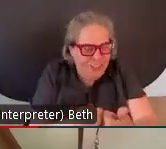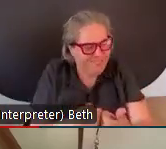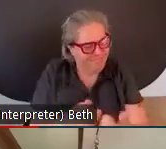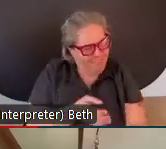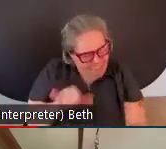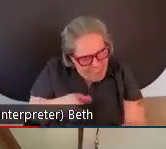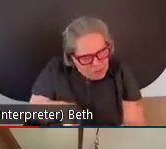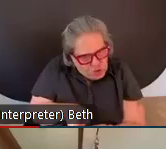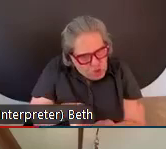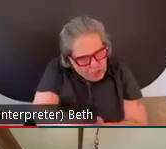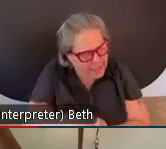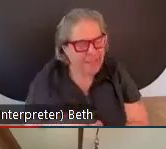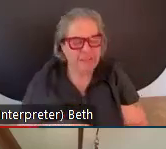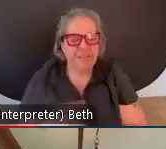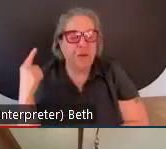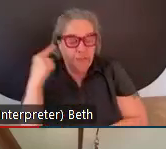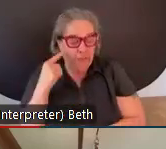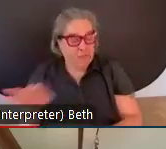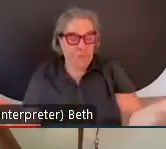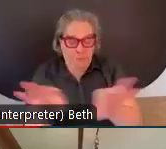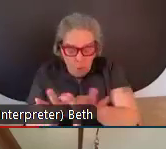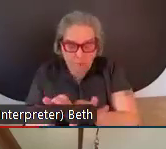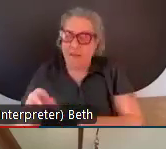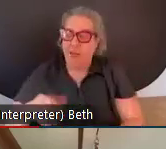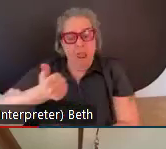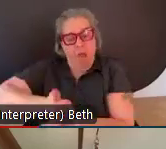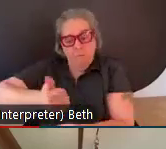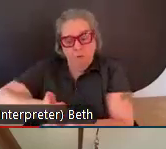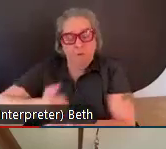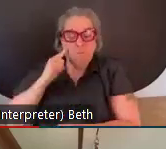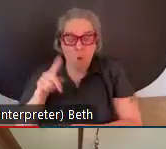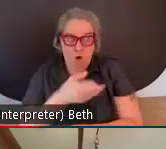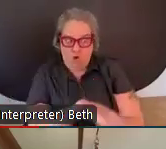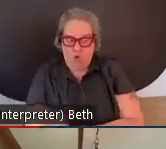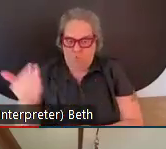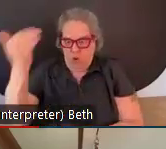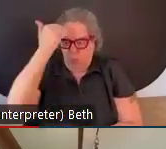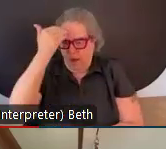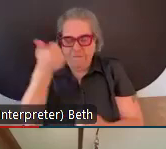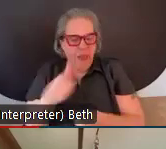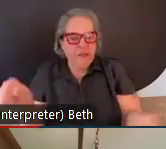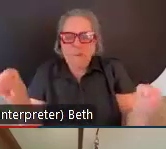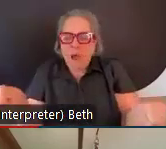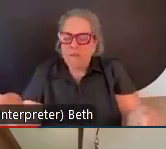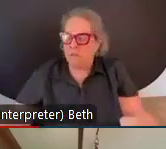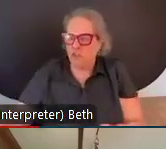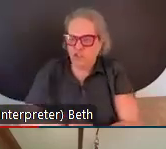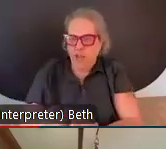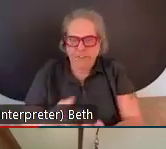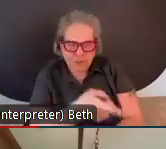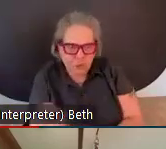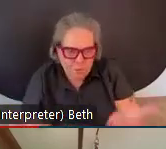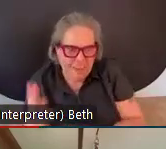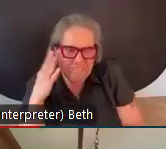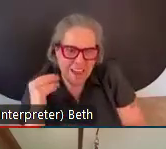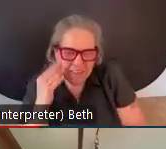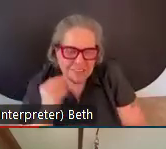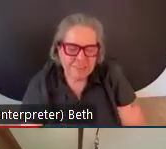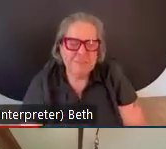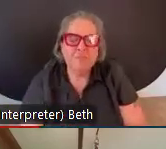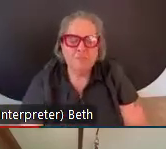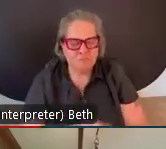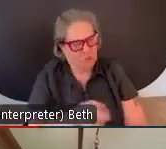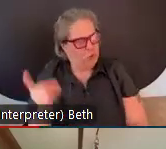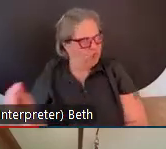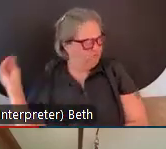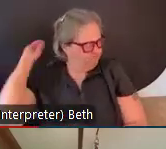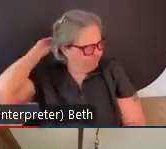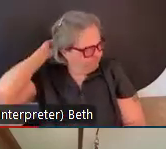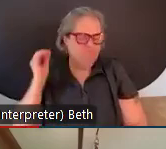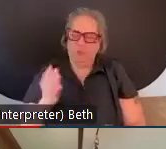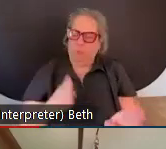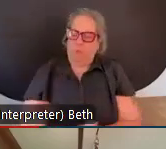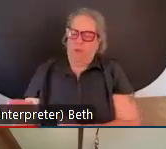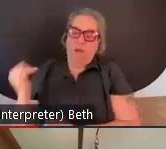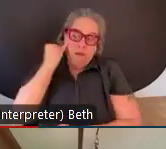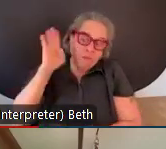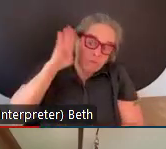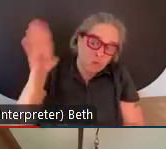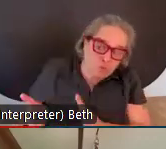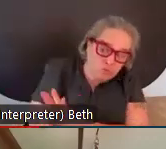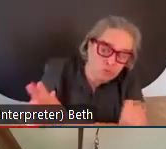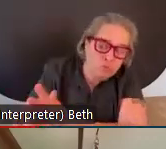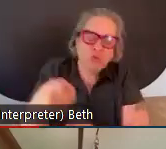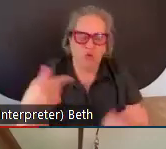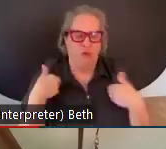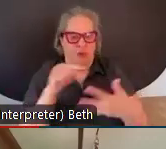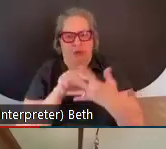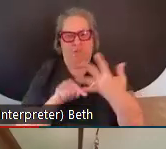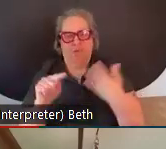I think it's both important and helpful for people to be aware of possible challenges that they may face so that they can be better prepared for how to deal with them.